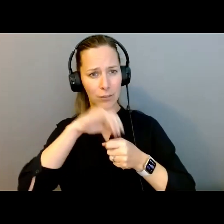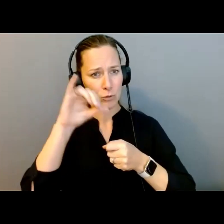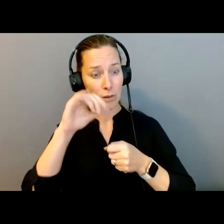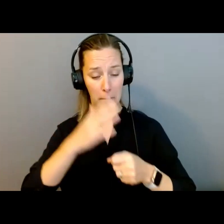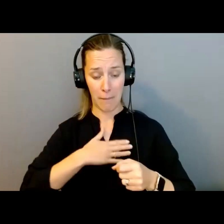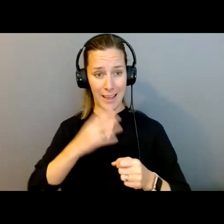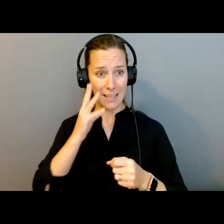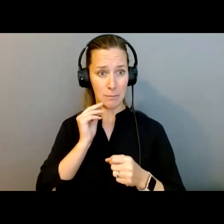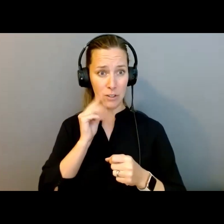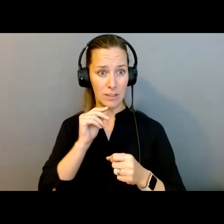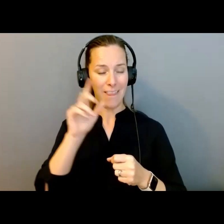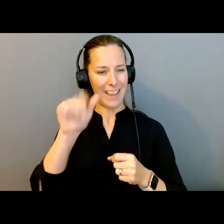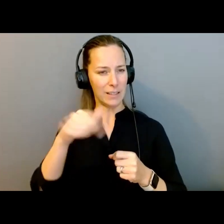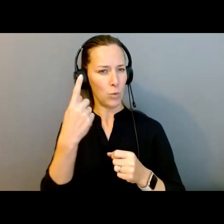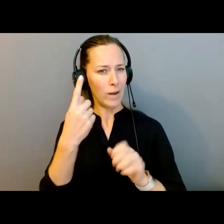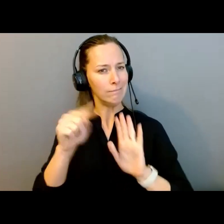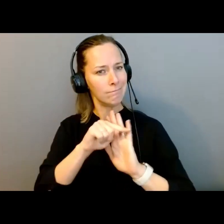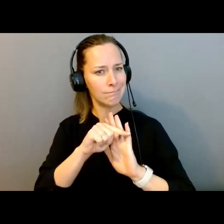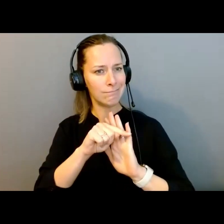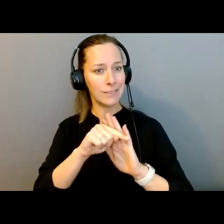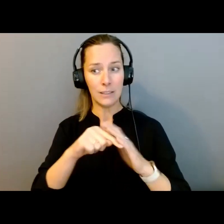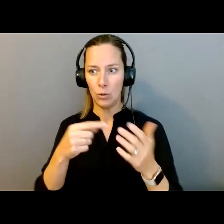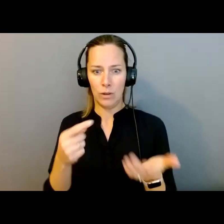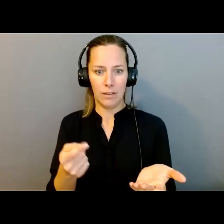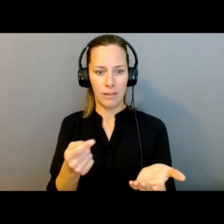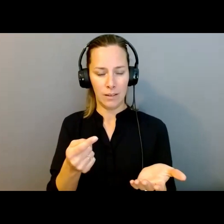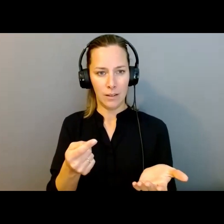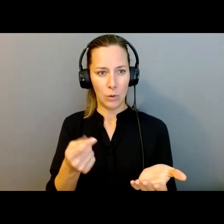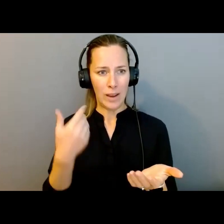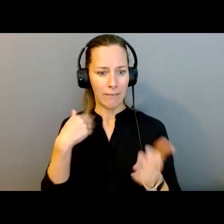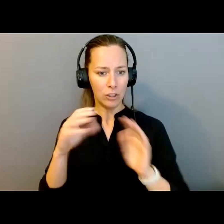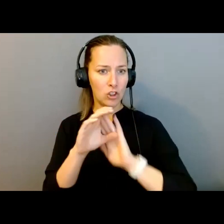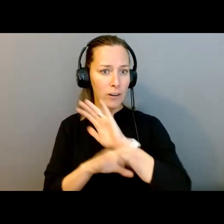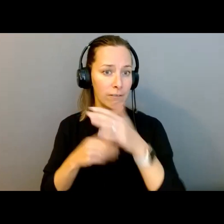that's where it falls short. You know we have in front of us Charter of Rights and Human Rights,